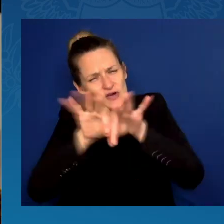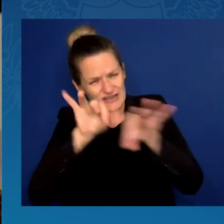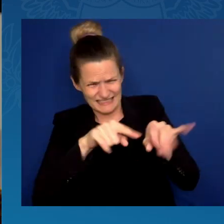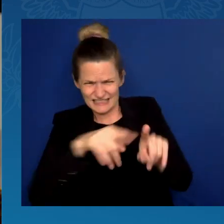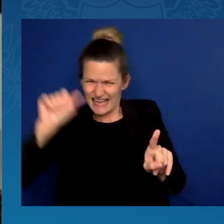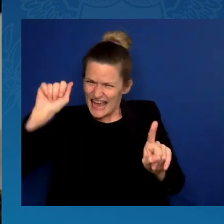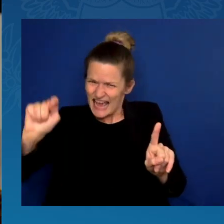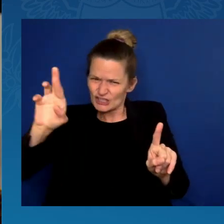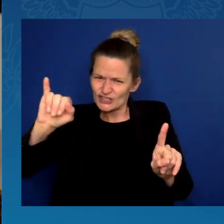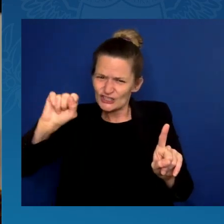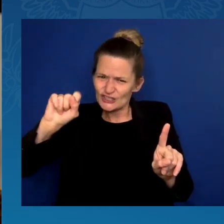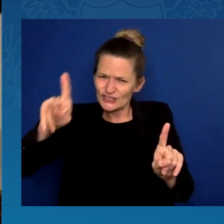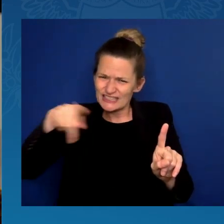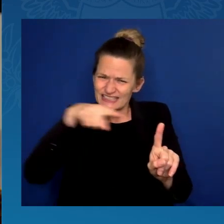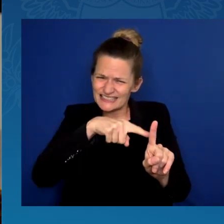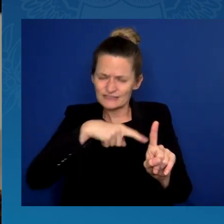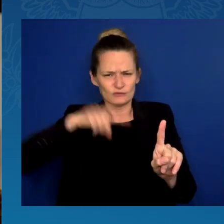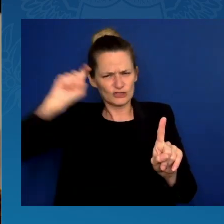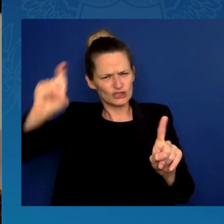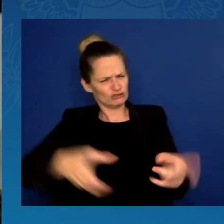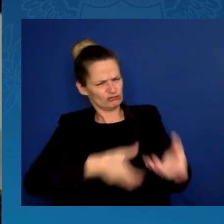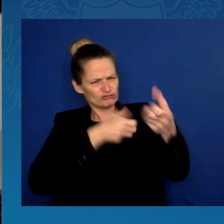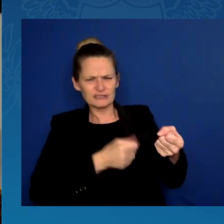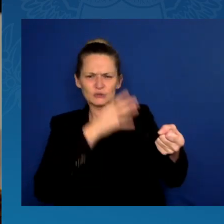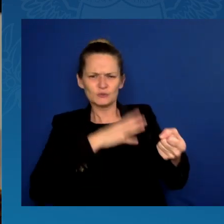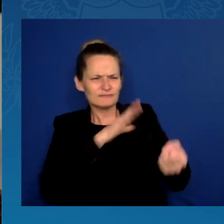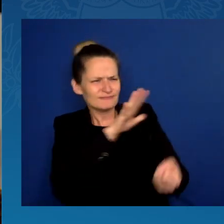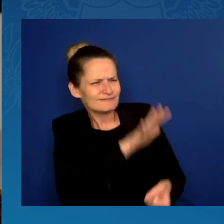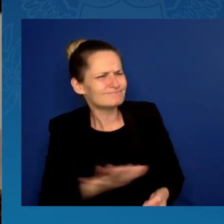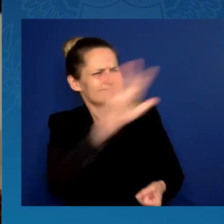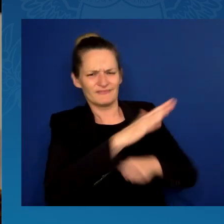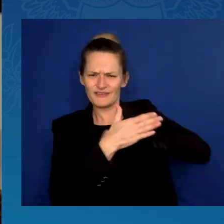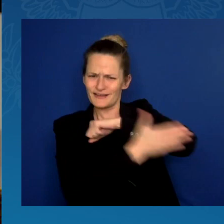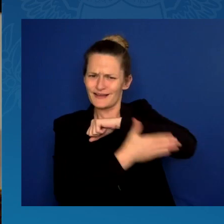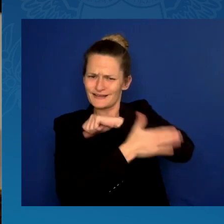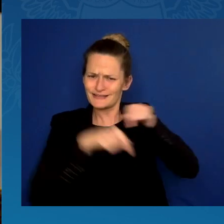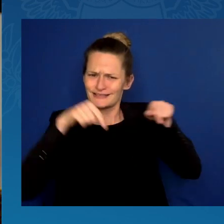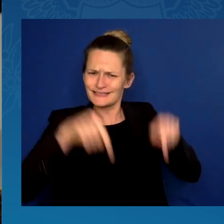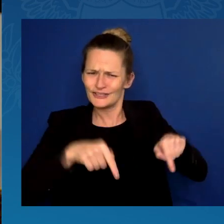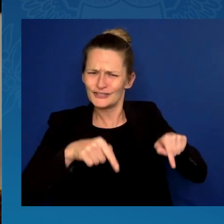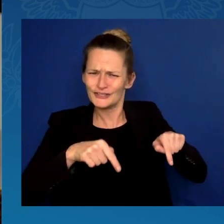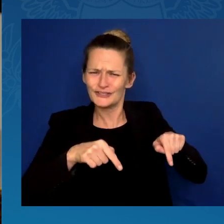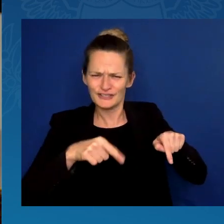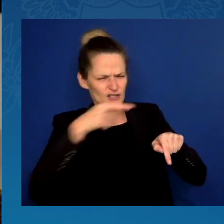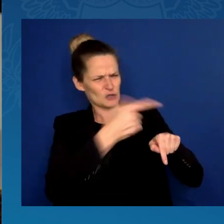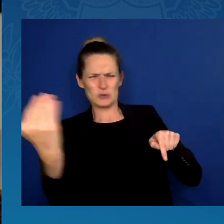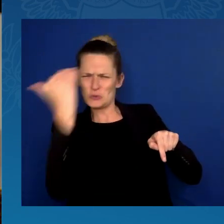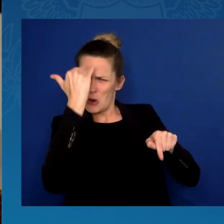and believe that they know what is in their own best interest and do not require nor do they need the government